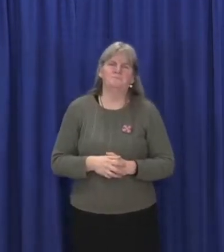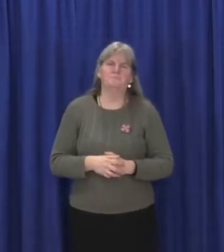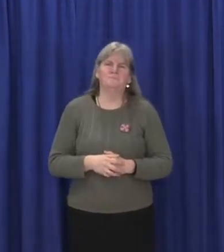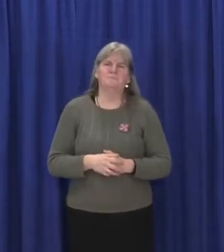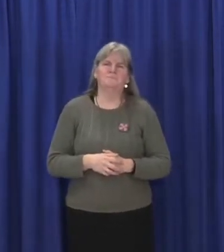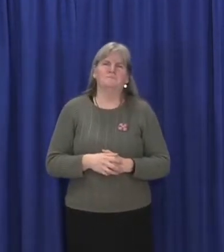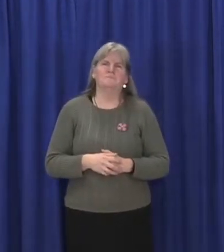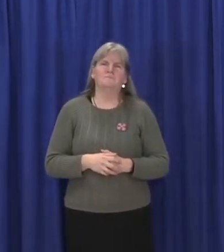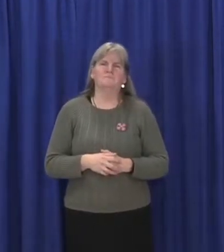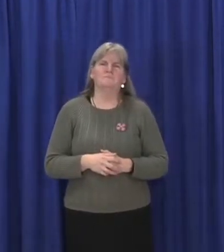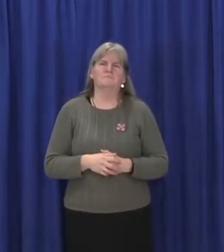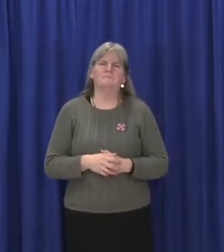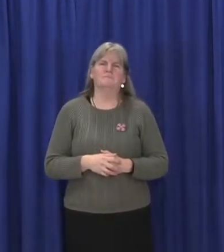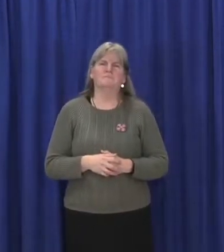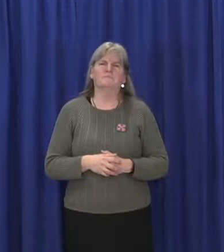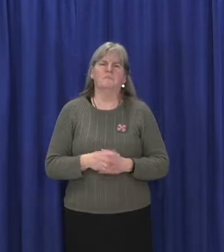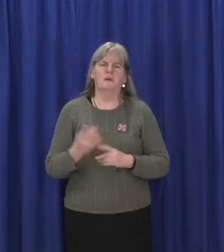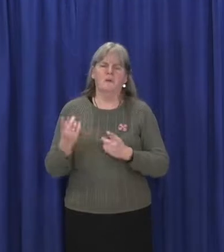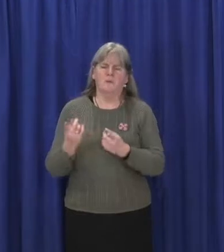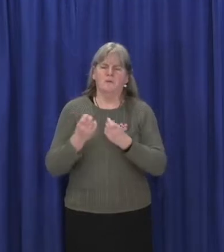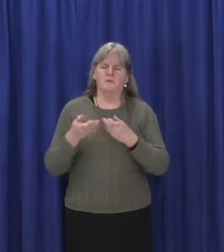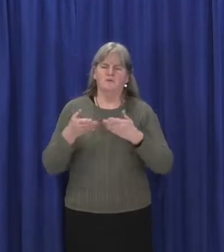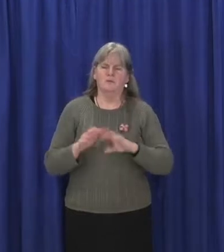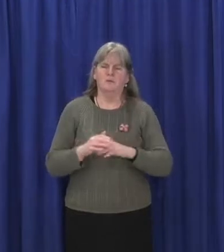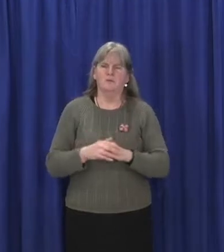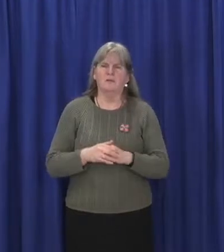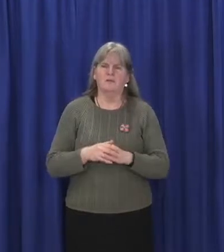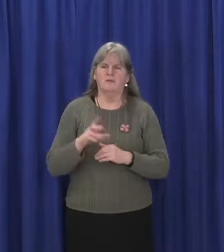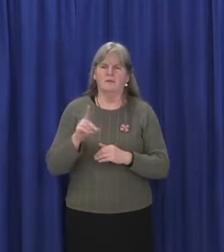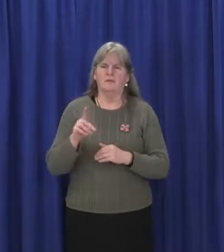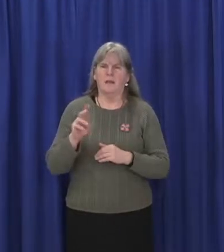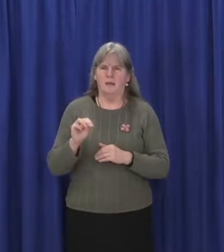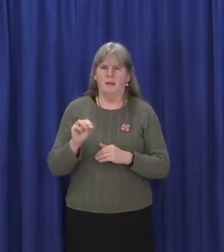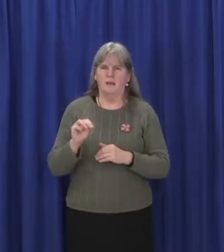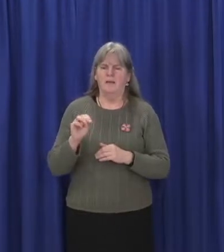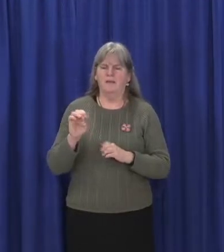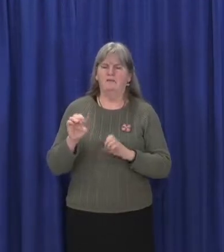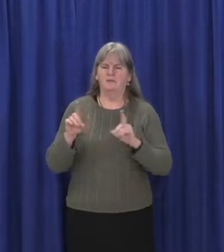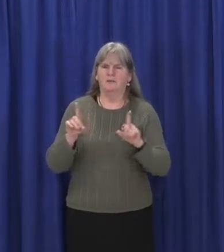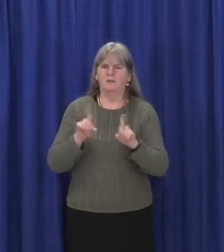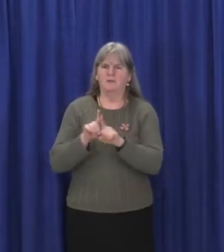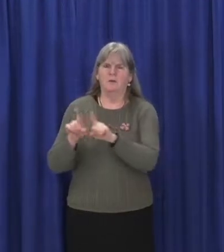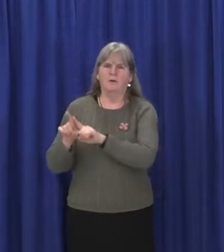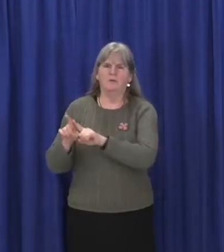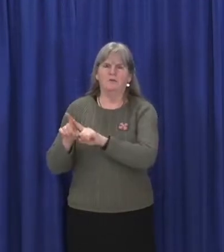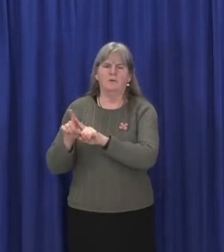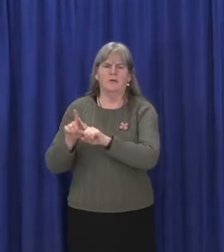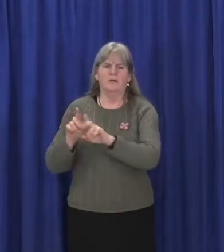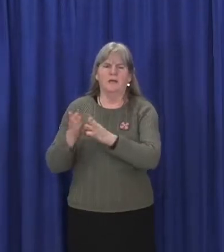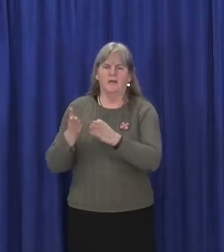And I would like to note the Deputy Minister of Education, Nicole Morgan, is on site to also provide any technical answers to media